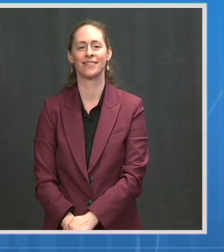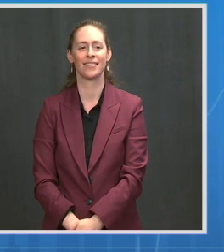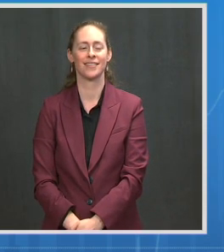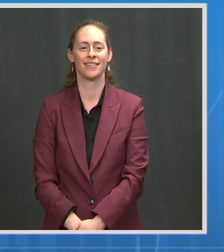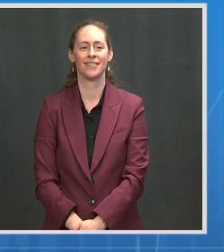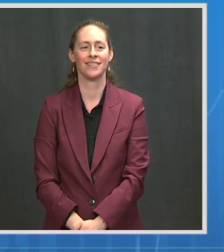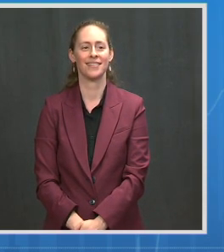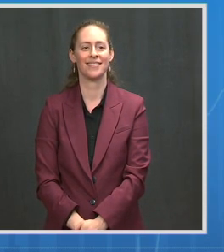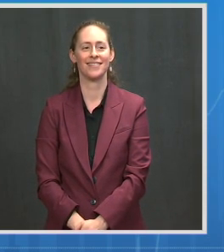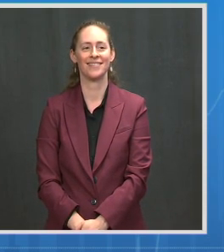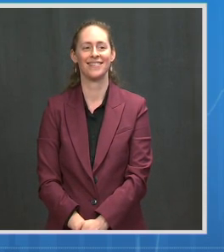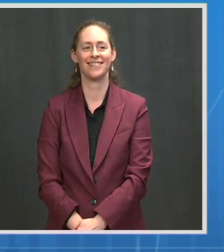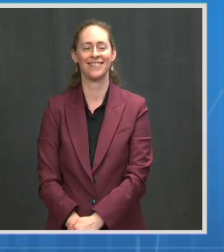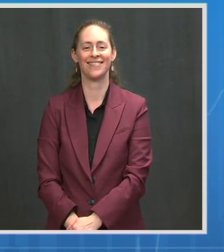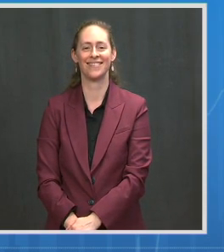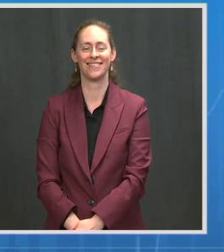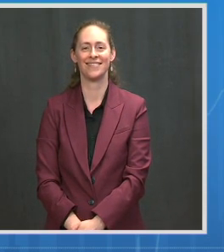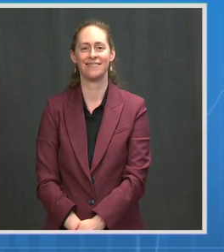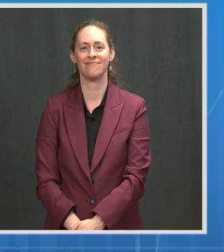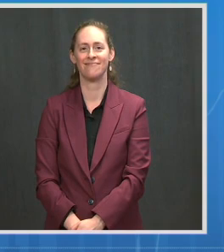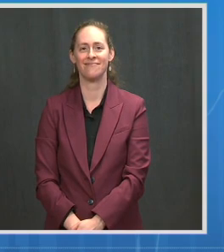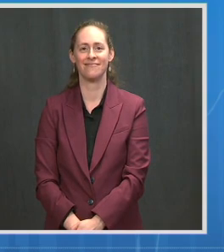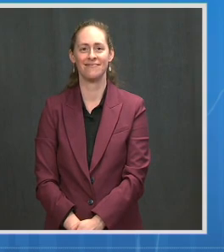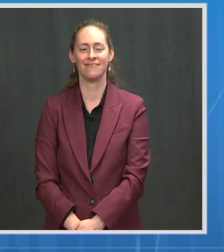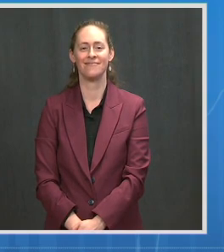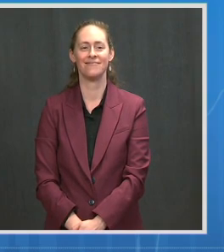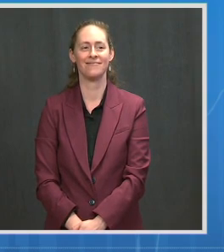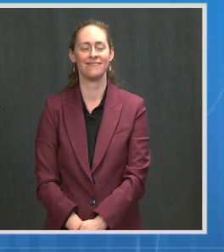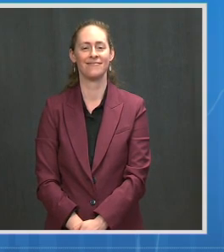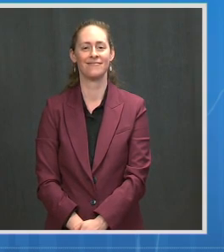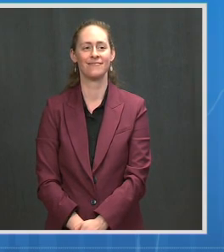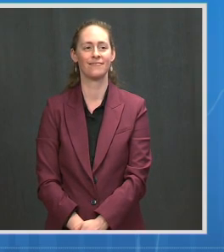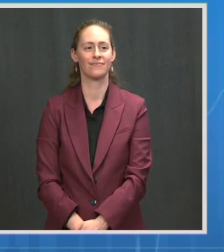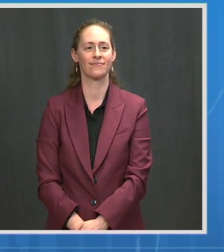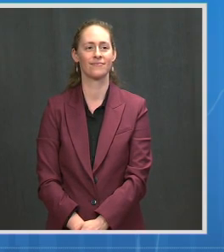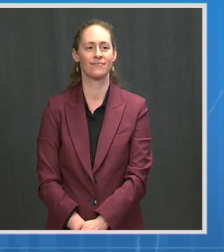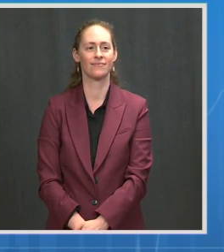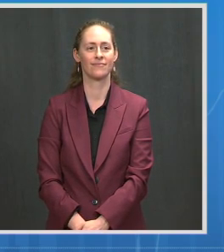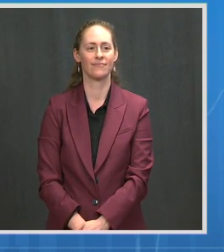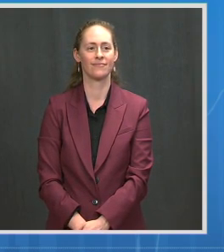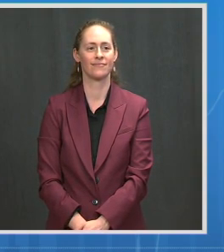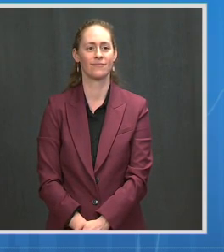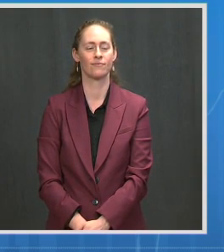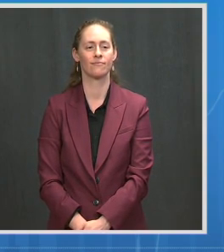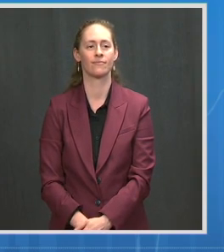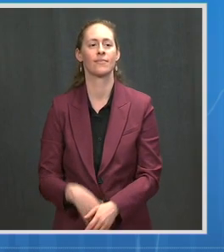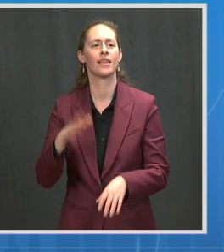I think this might be an Andy question: Yesterday, the President said that sending doses overseas is not enough,